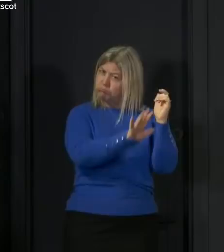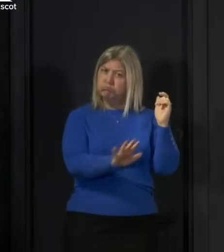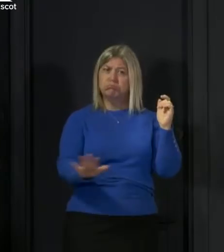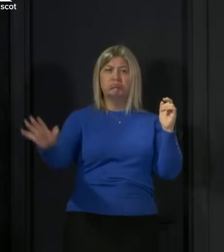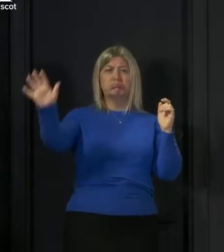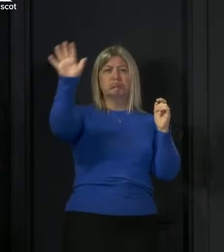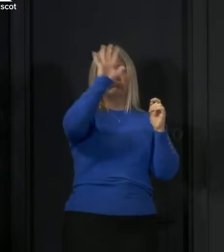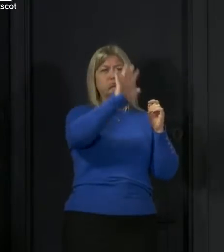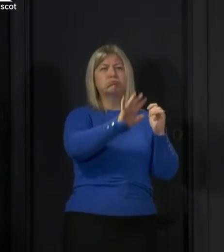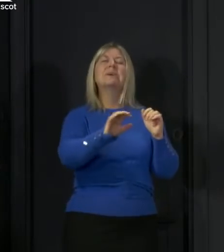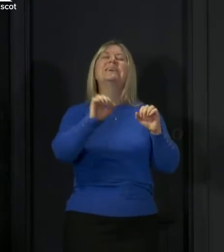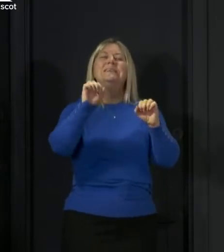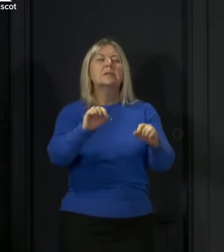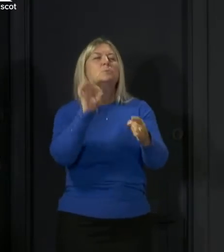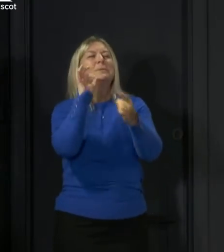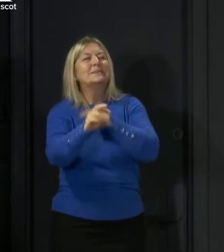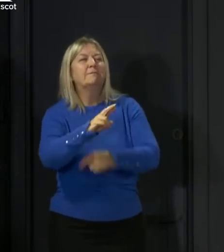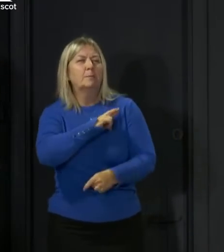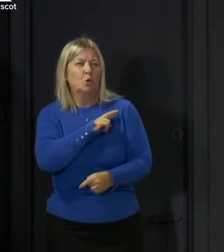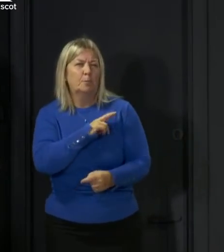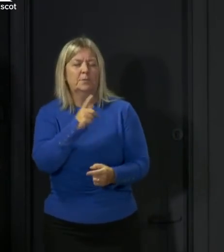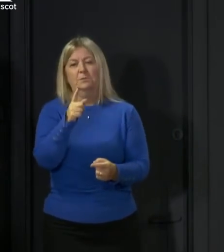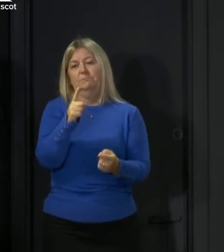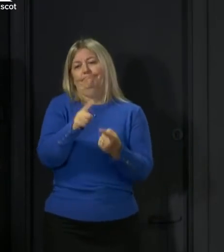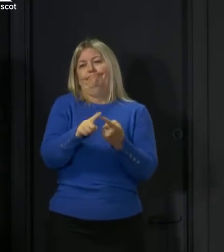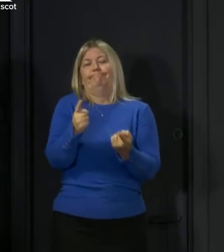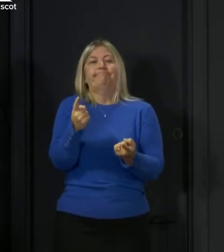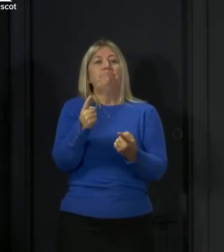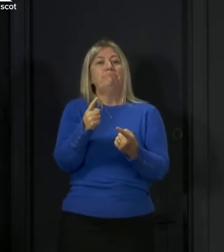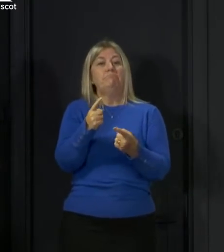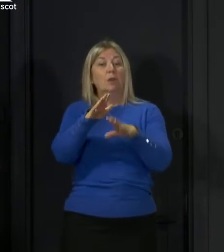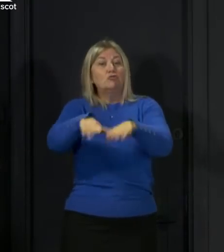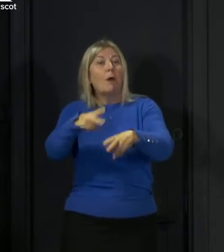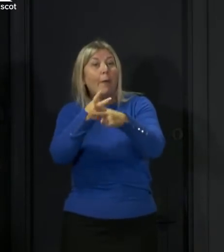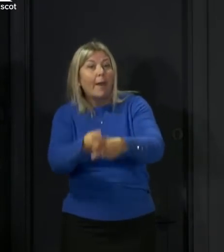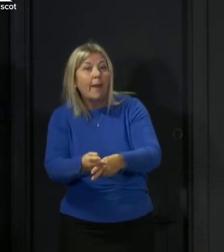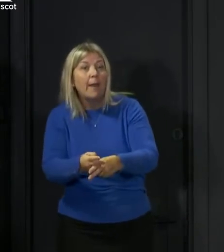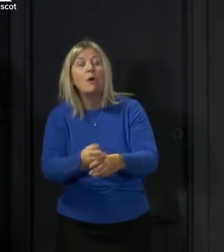very specific purposes such as childcare or to look after a vulnerable person.